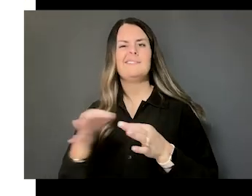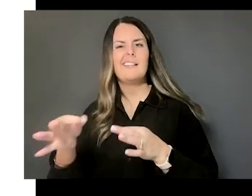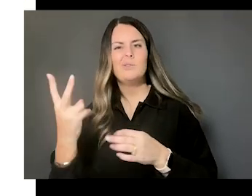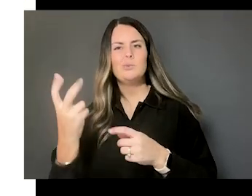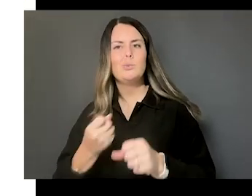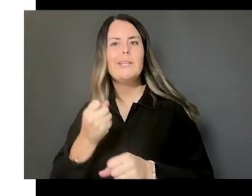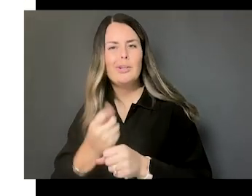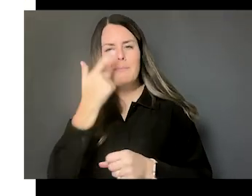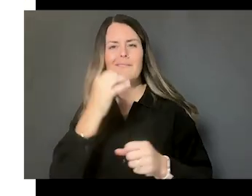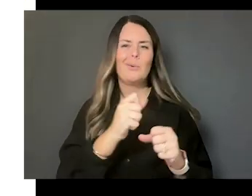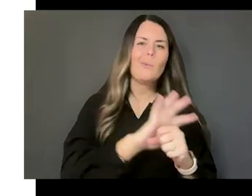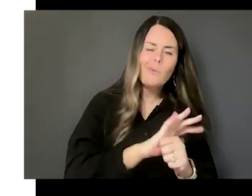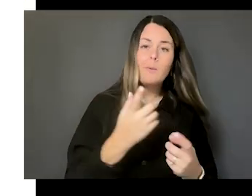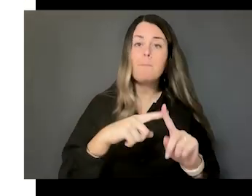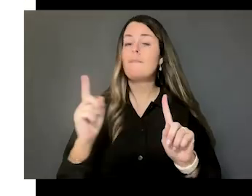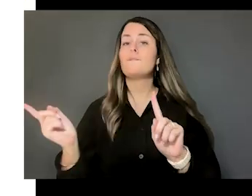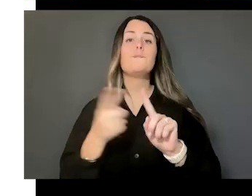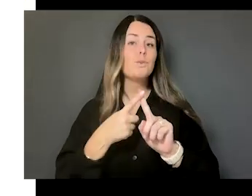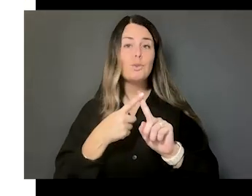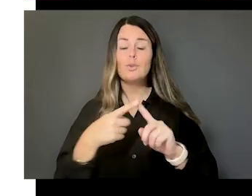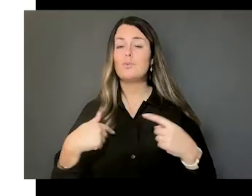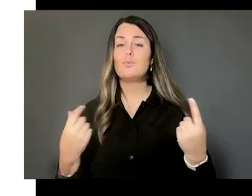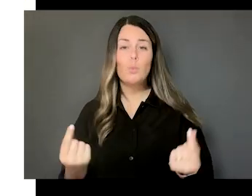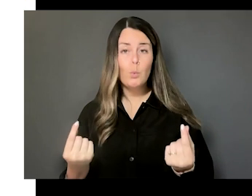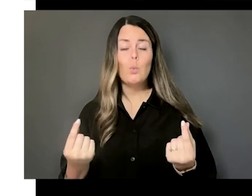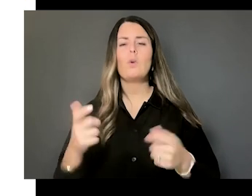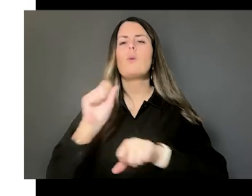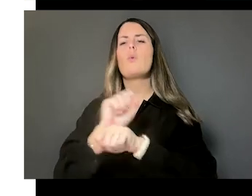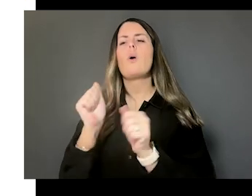But the very first thing we did was, as a district, work with teachers to really